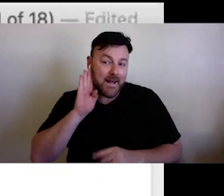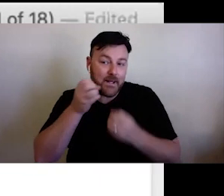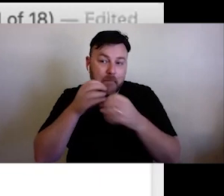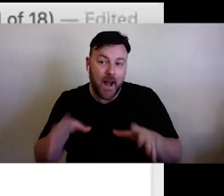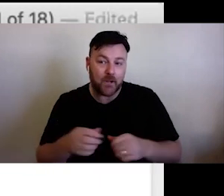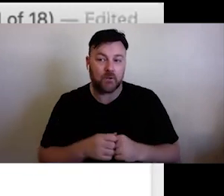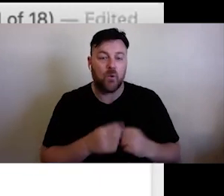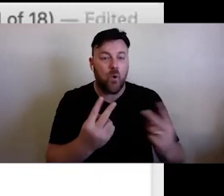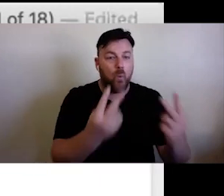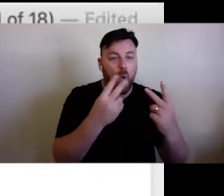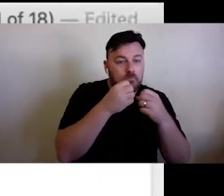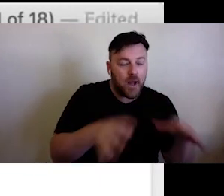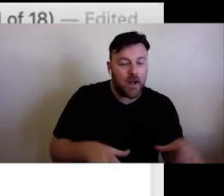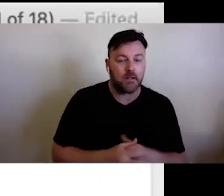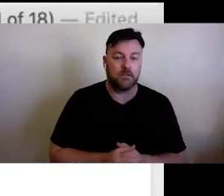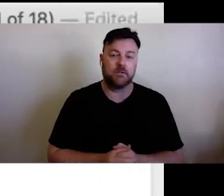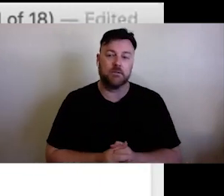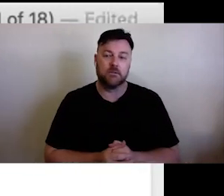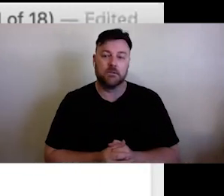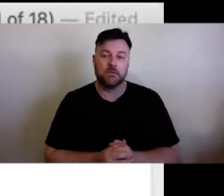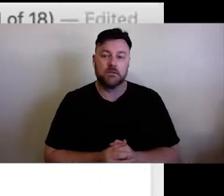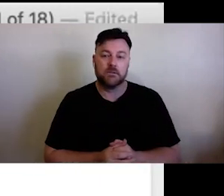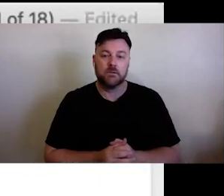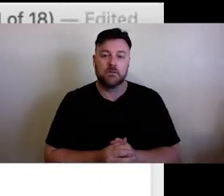England have already held listening parties and another third of the